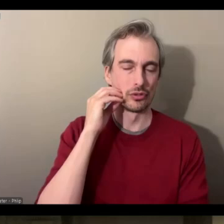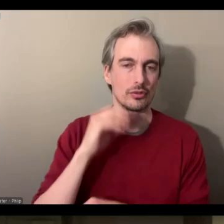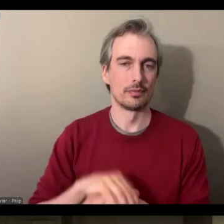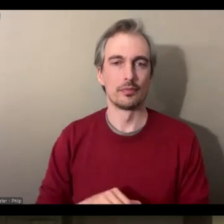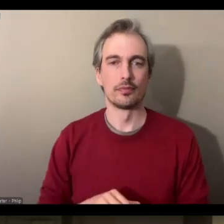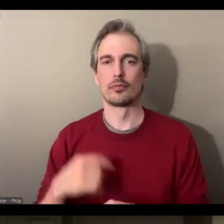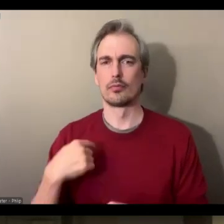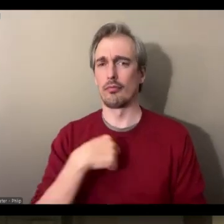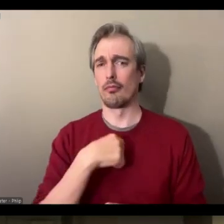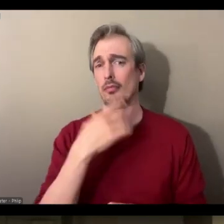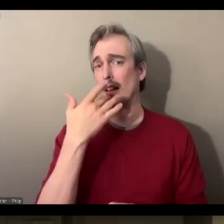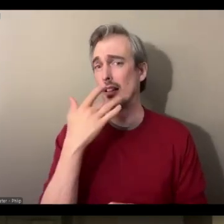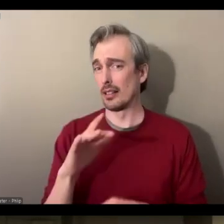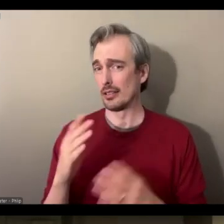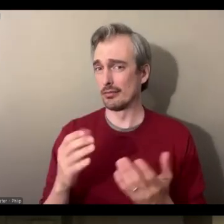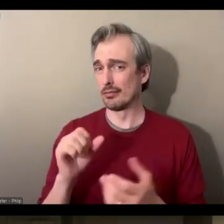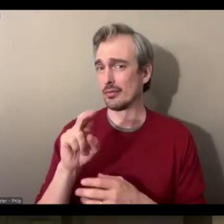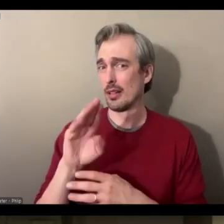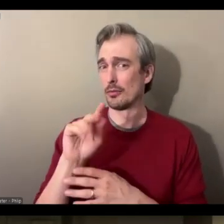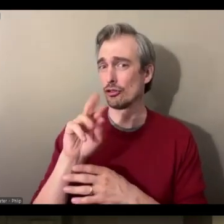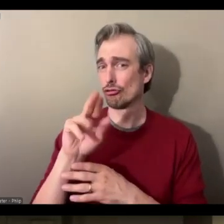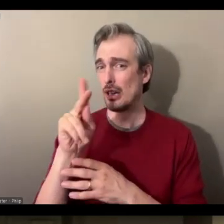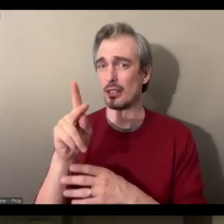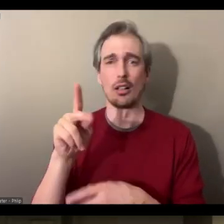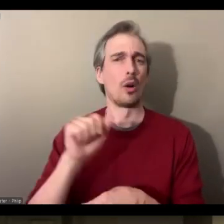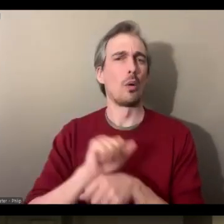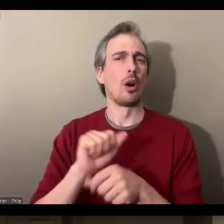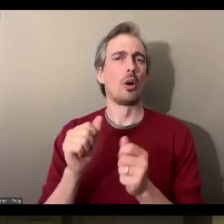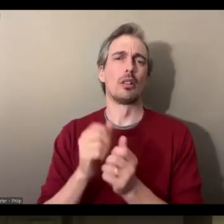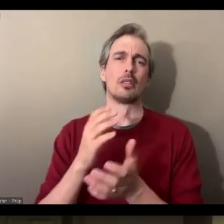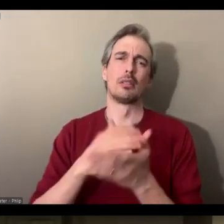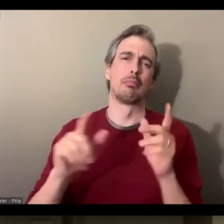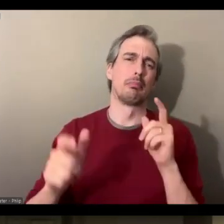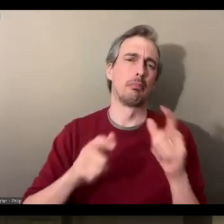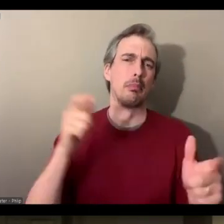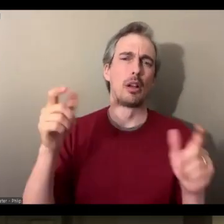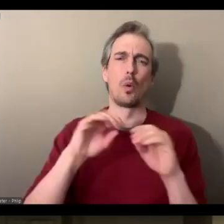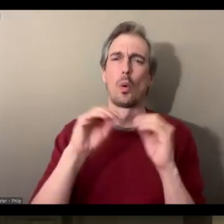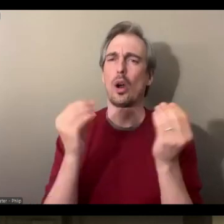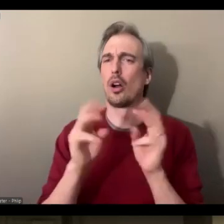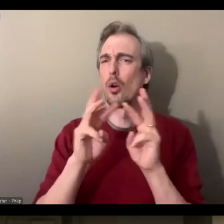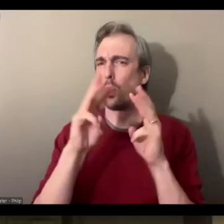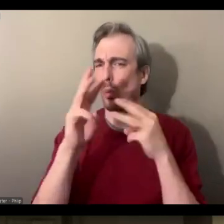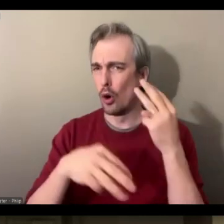like the PAC, organizations like the National Theater and Shakespeare's Globe in London, the